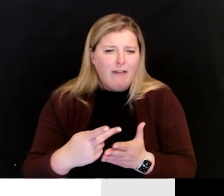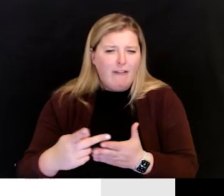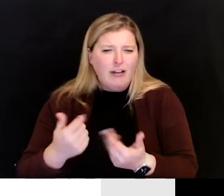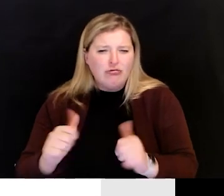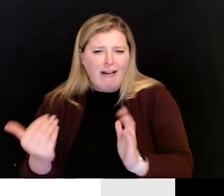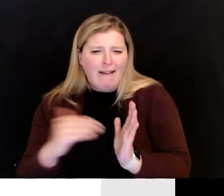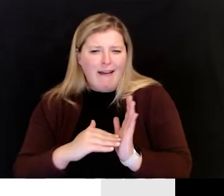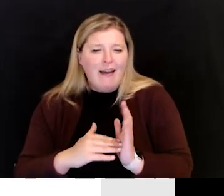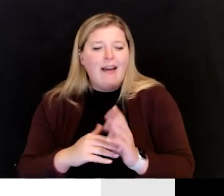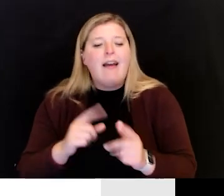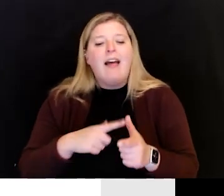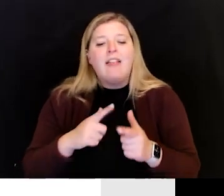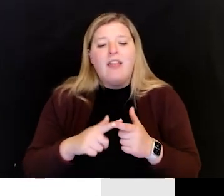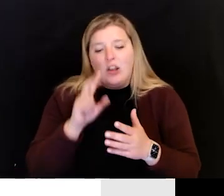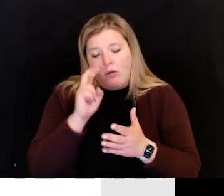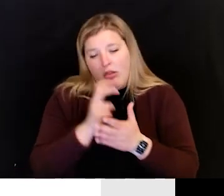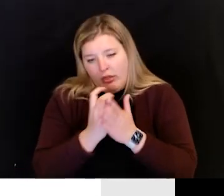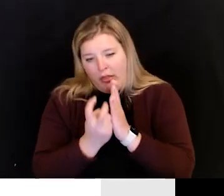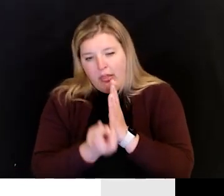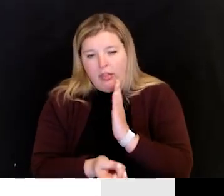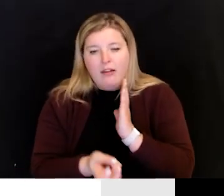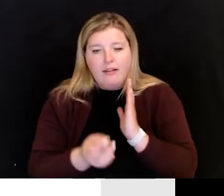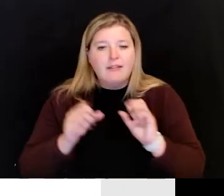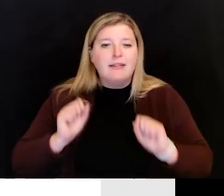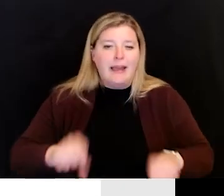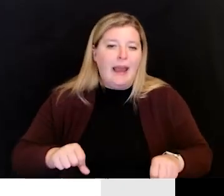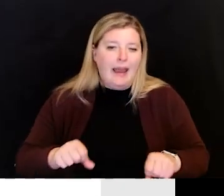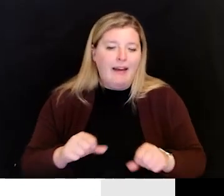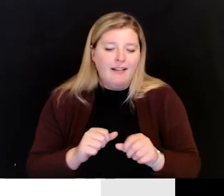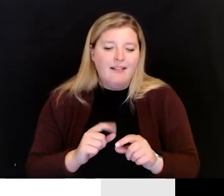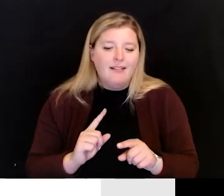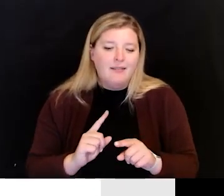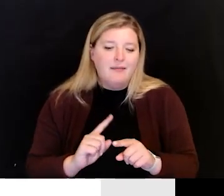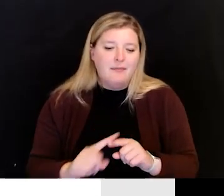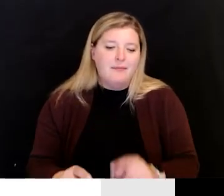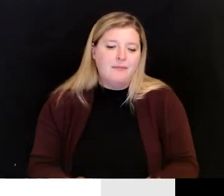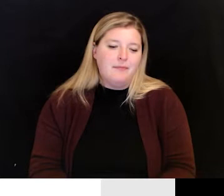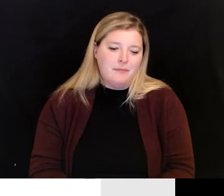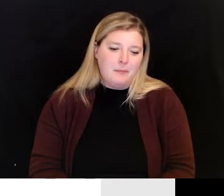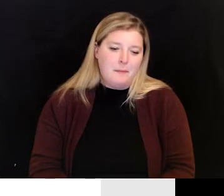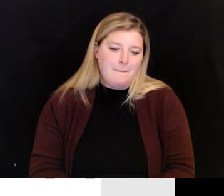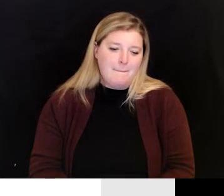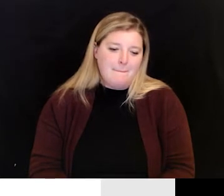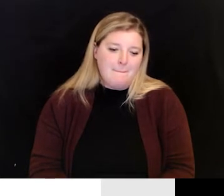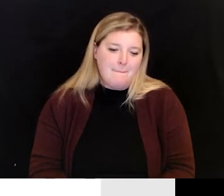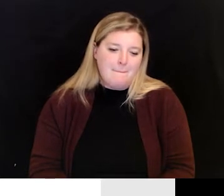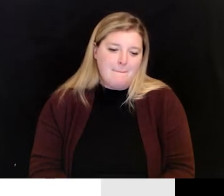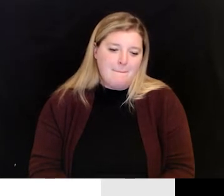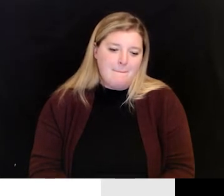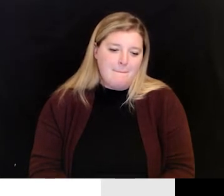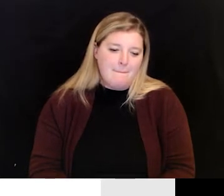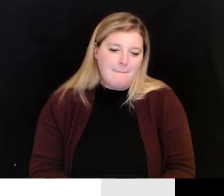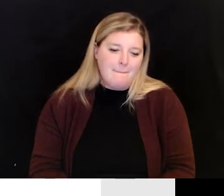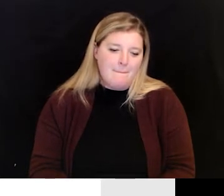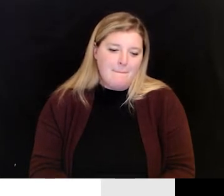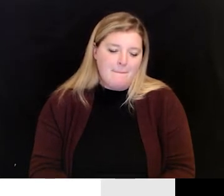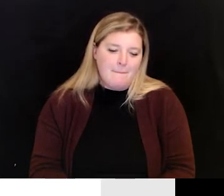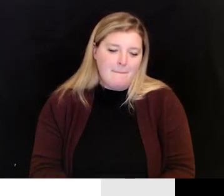diving down the rabbit hole. You might see, like, an error you see on an automated